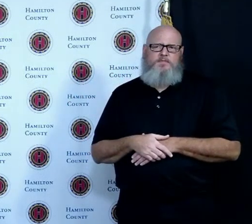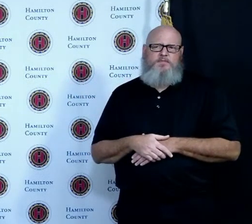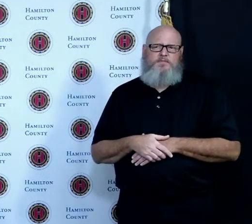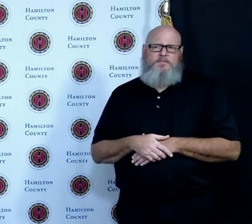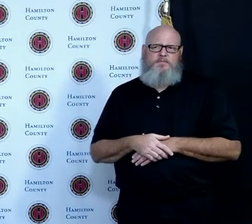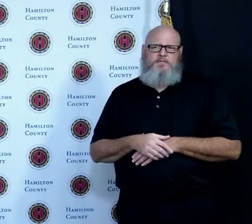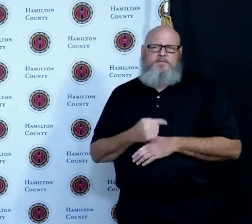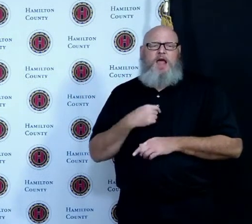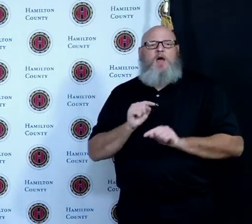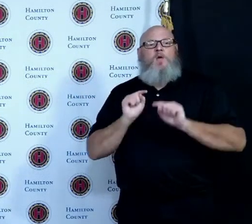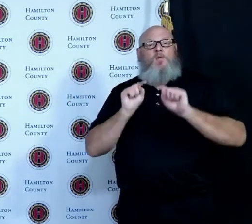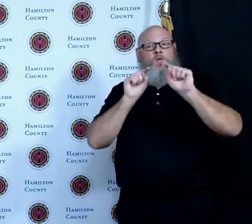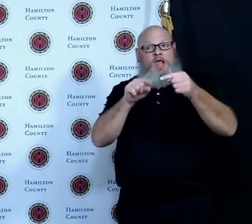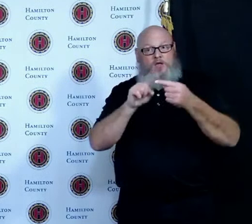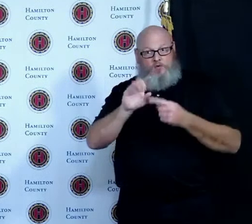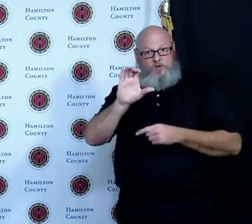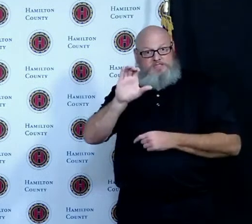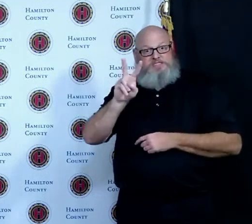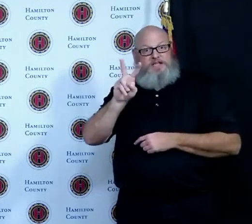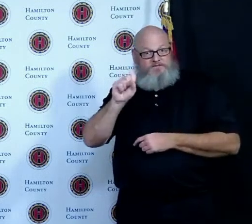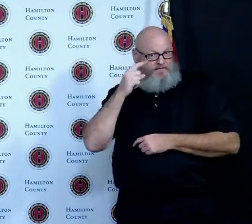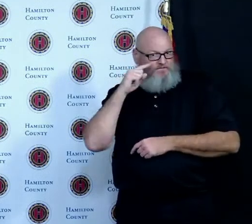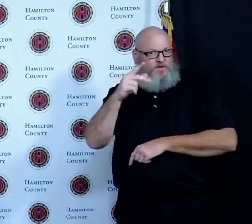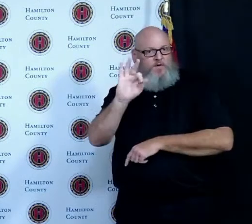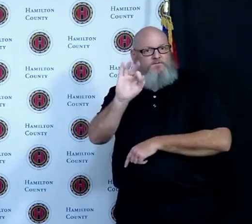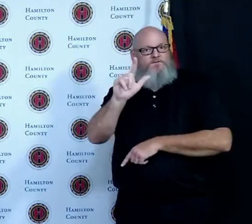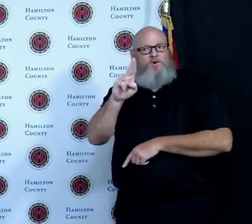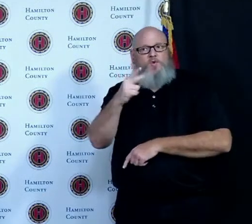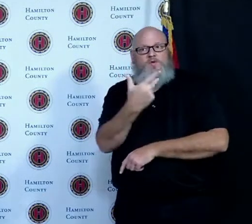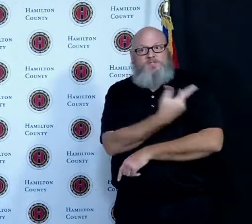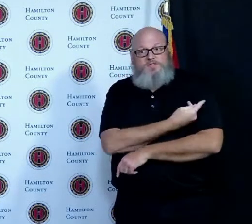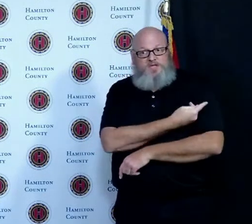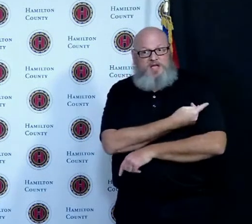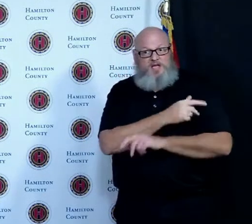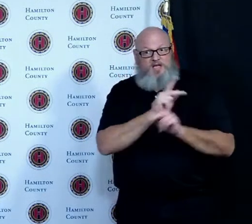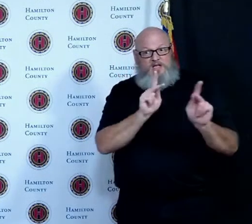is it basically all hands on deck once this becomes more available to the general public